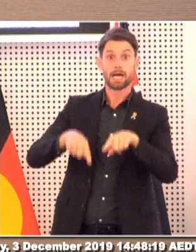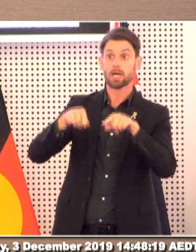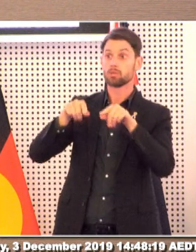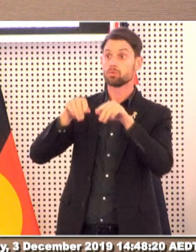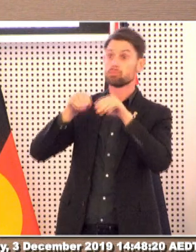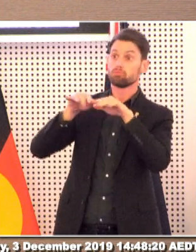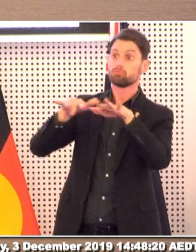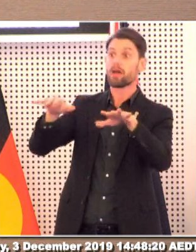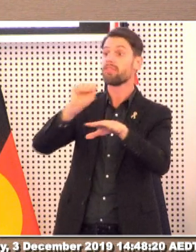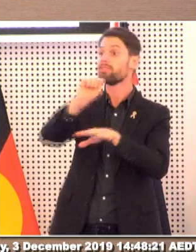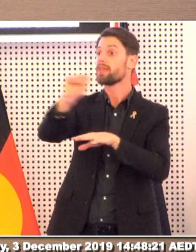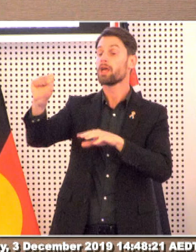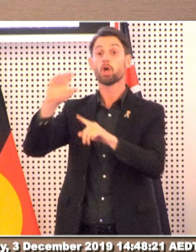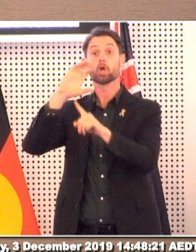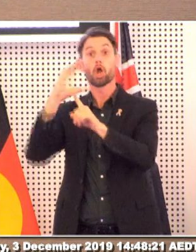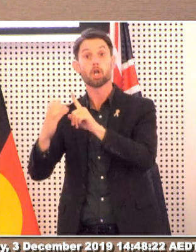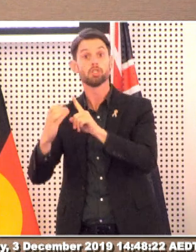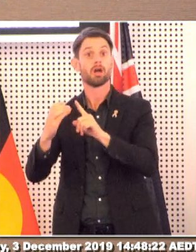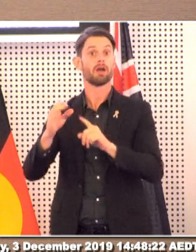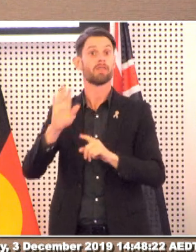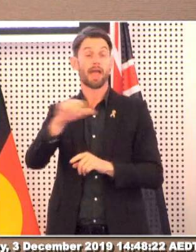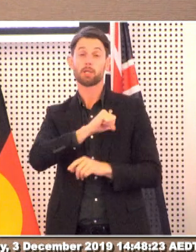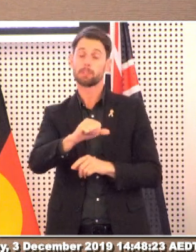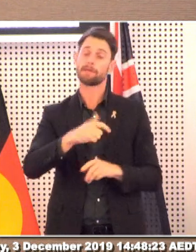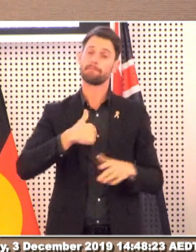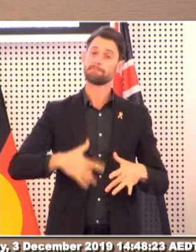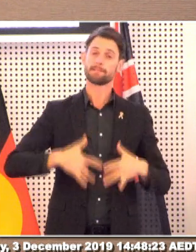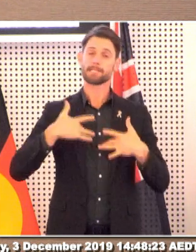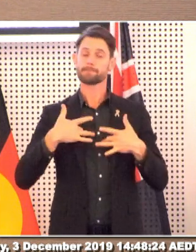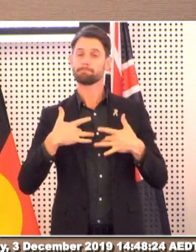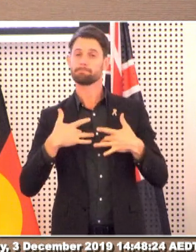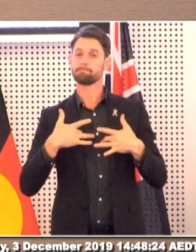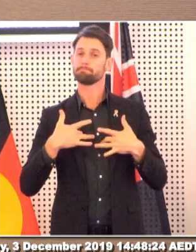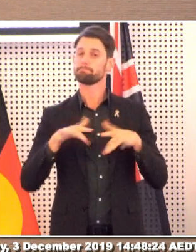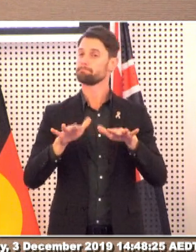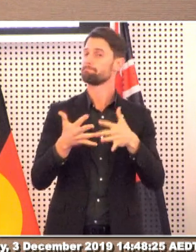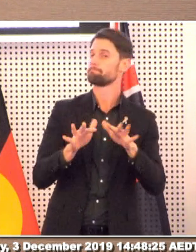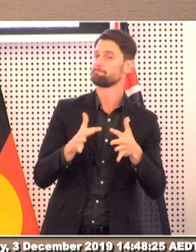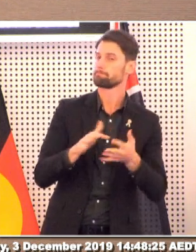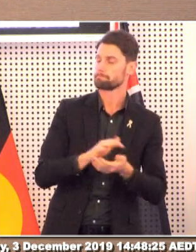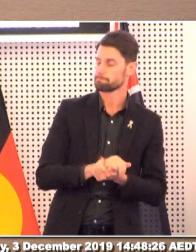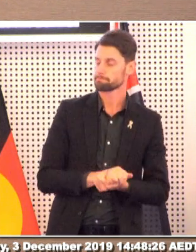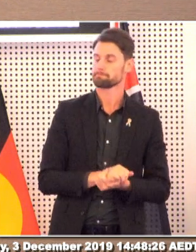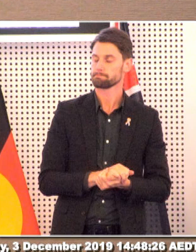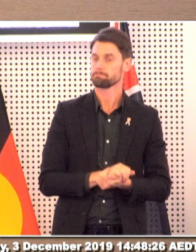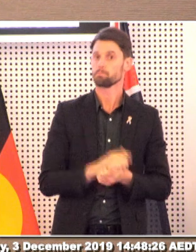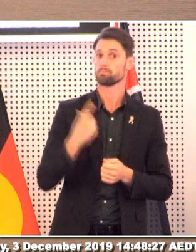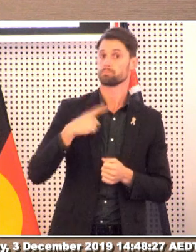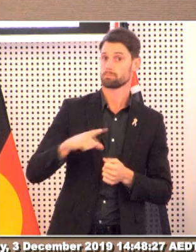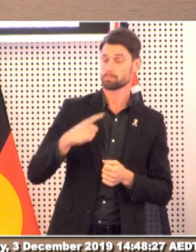I don’t know that it has, because one of the issues about human rights is the